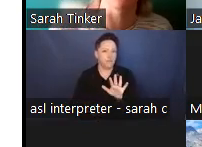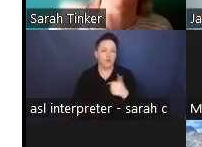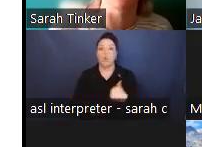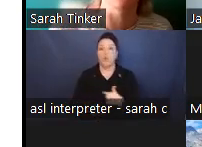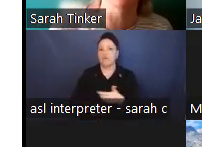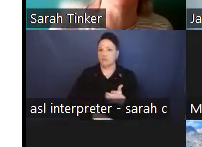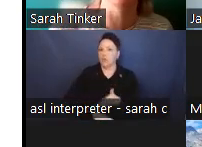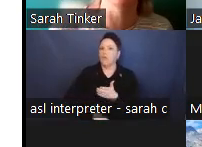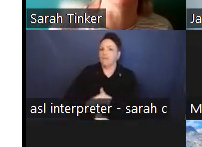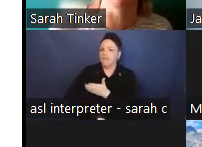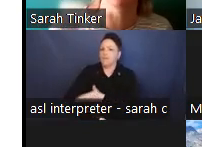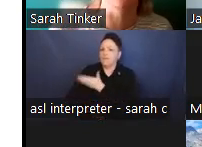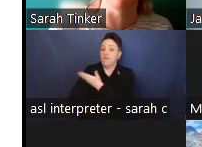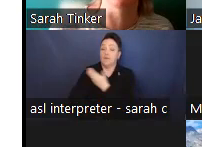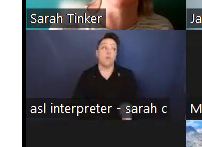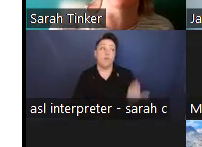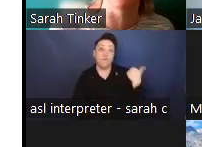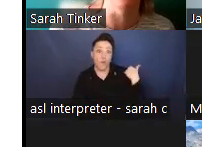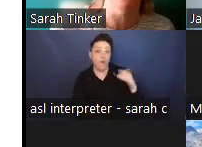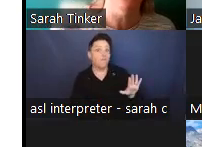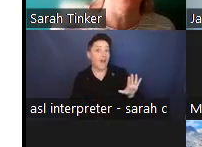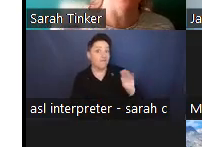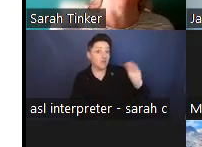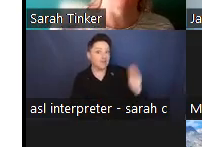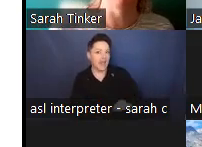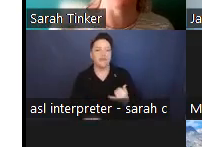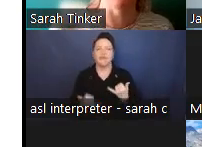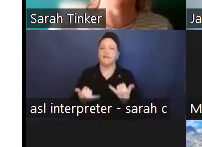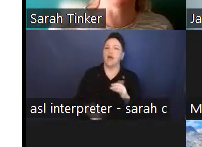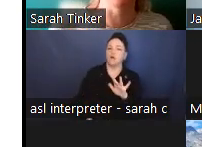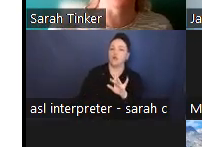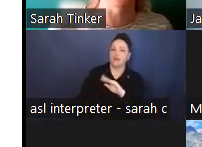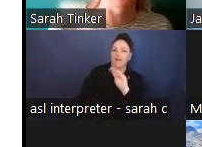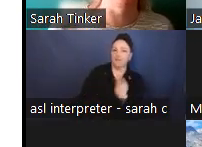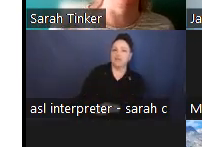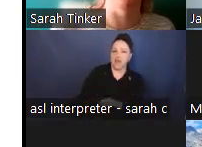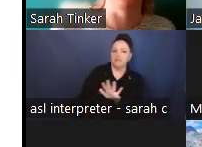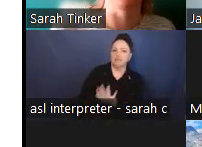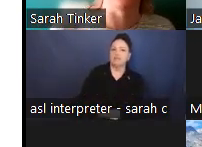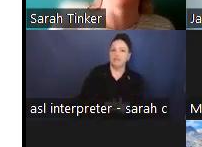percent to over 25 percent so hopefully will you notice that change when you go to our site.